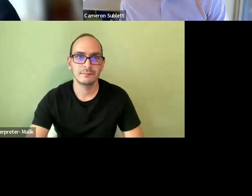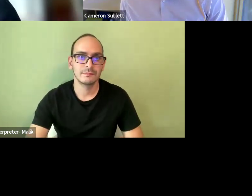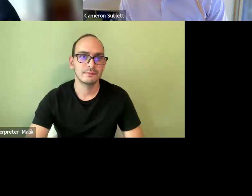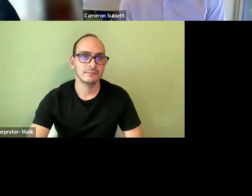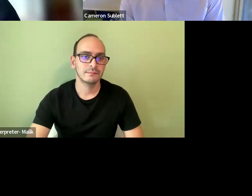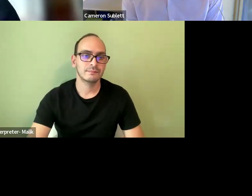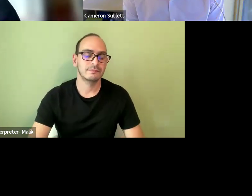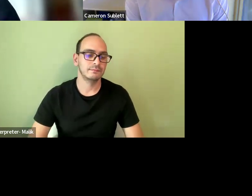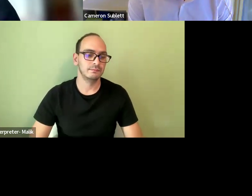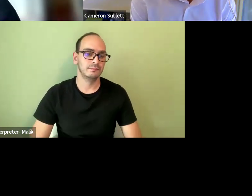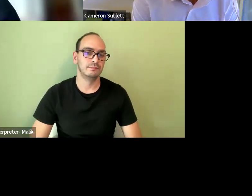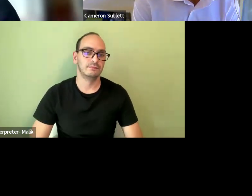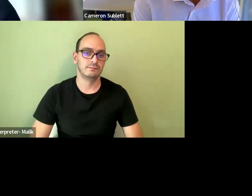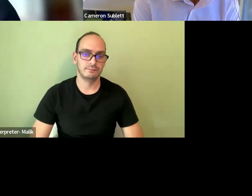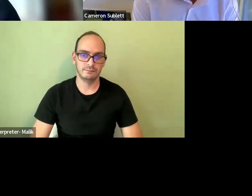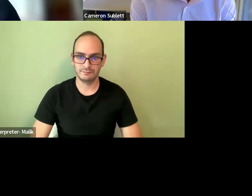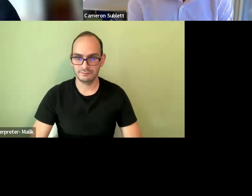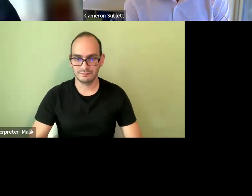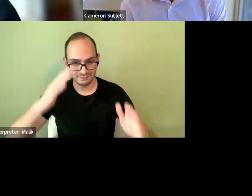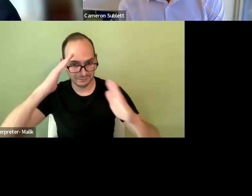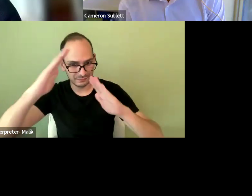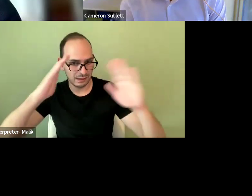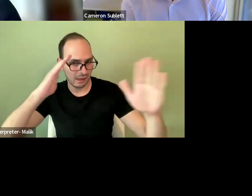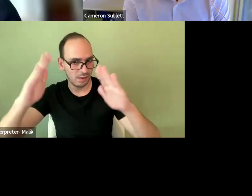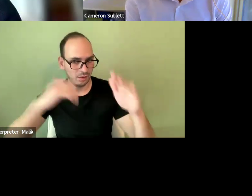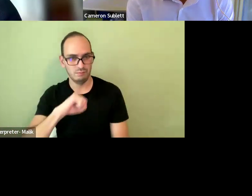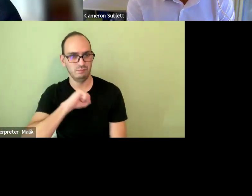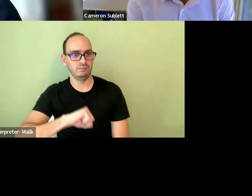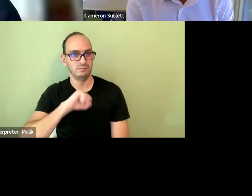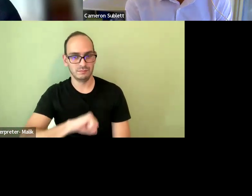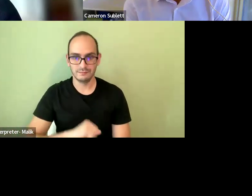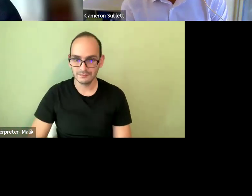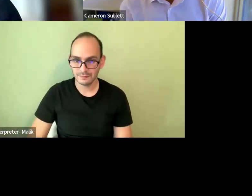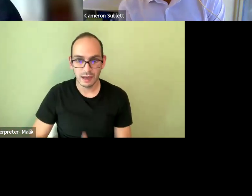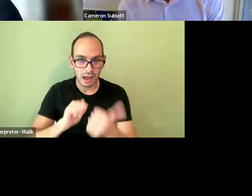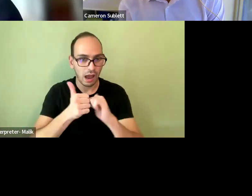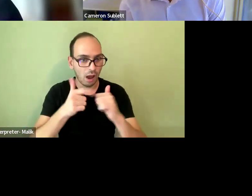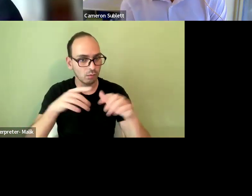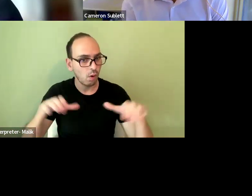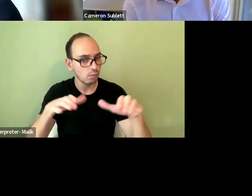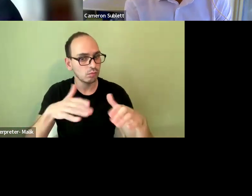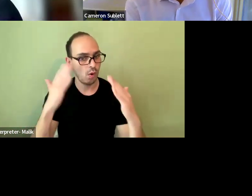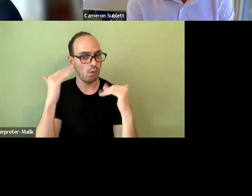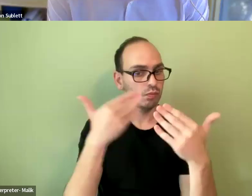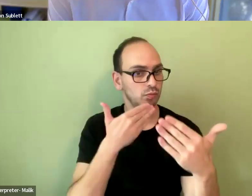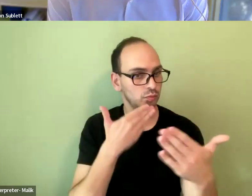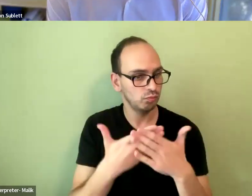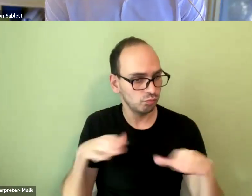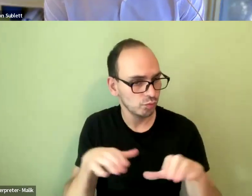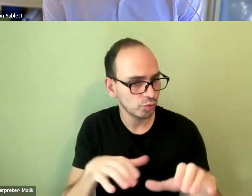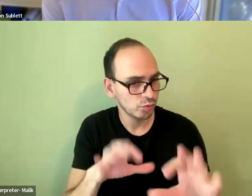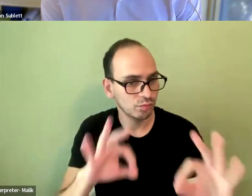Hello everybody hope everybody is doing well today